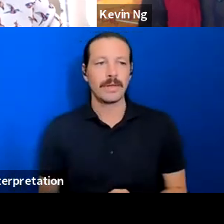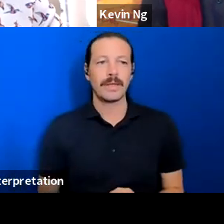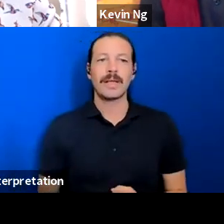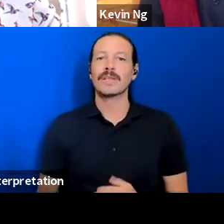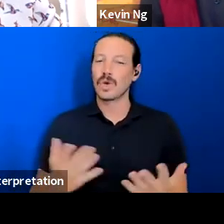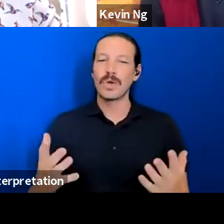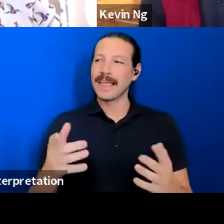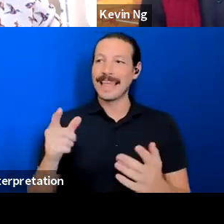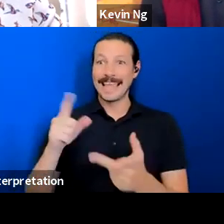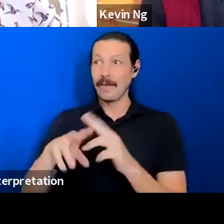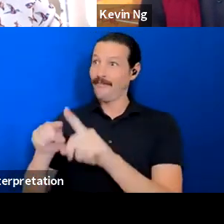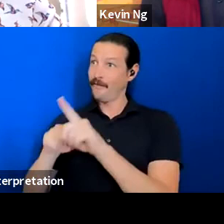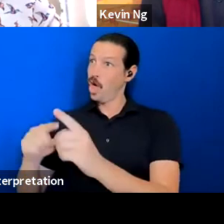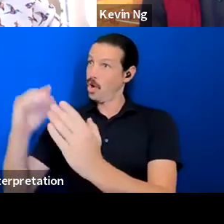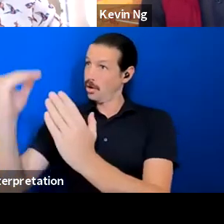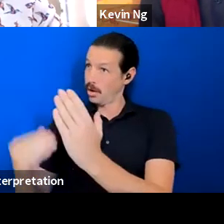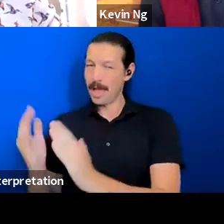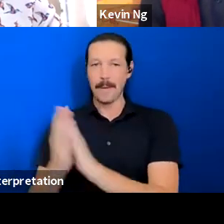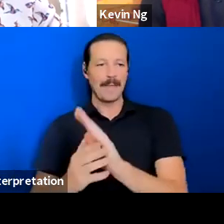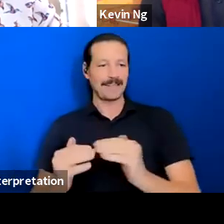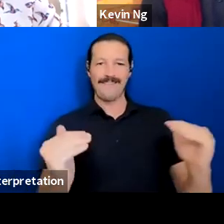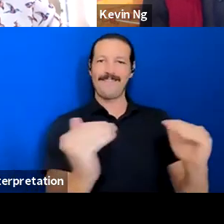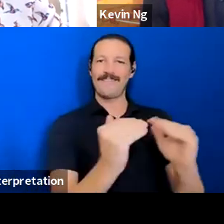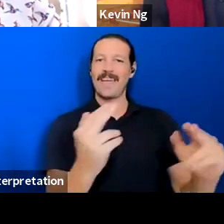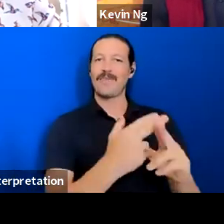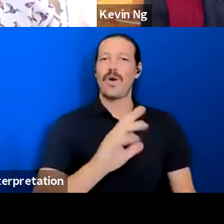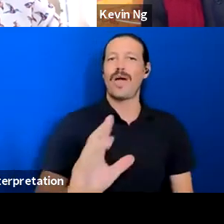although I think there has been peers I've worked with who have it issues with the criteria itself.